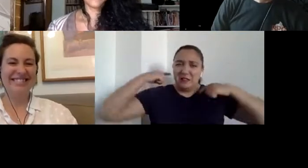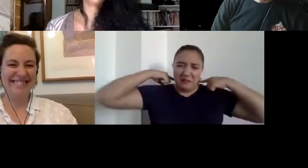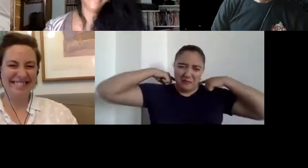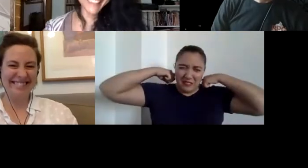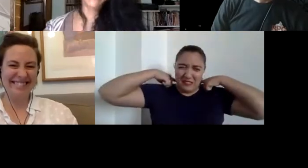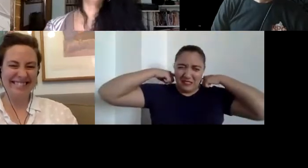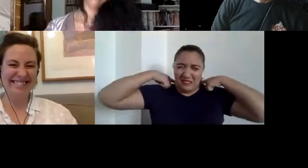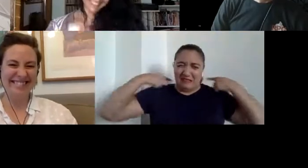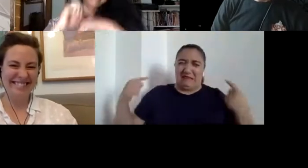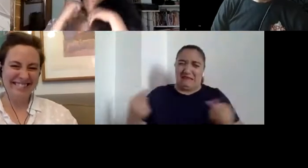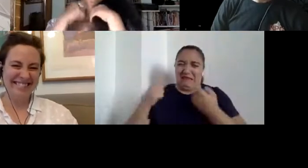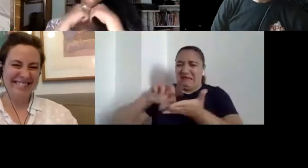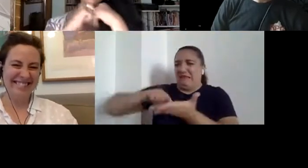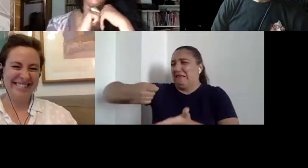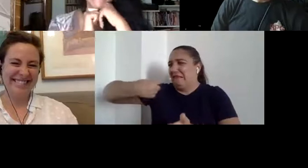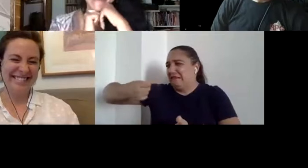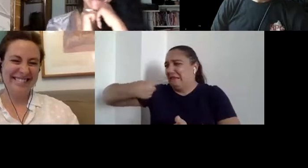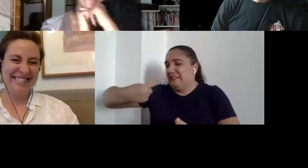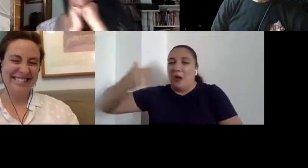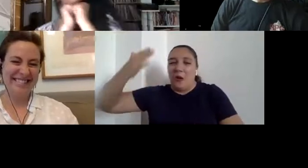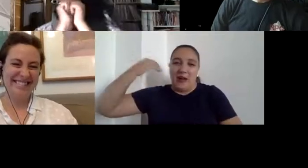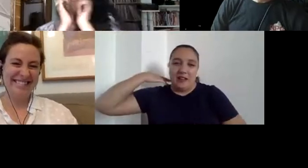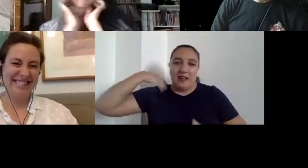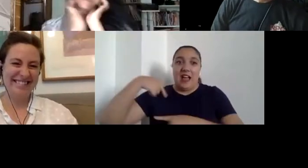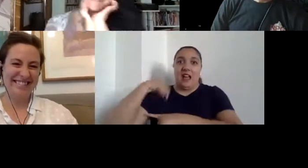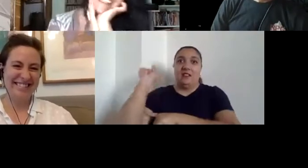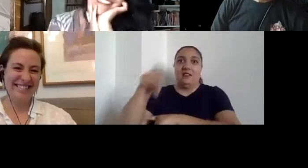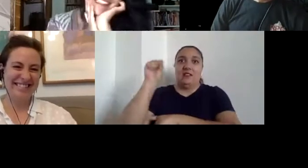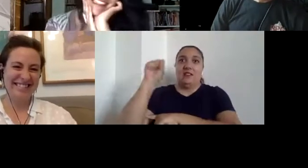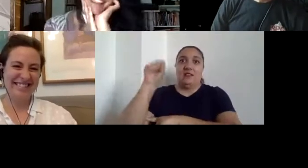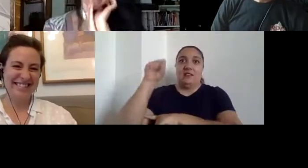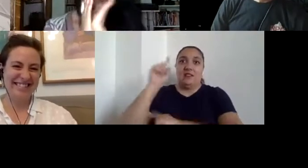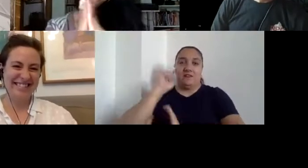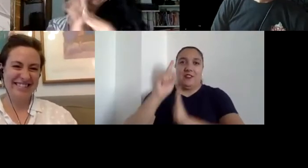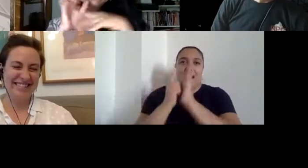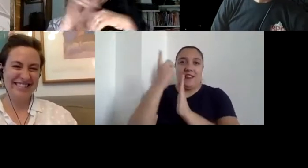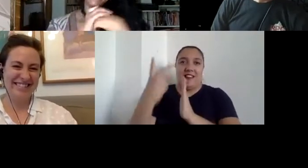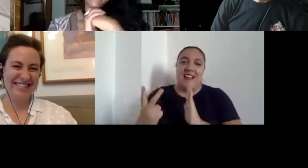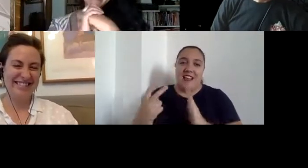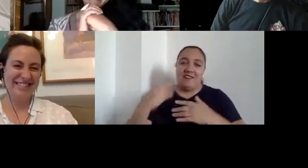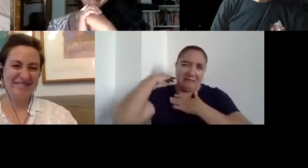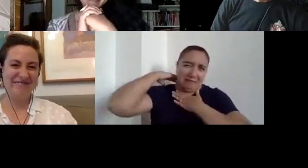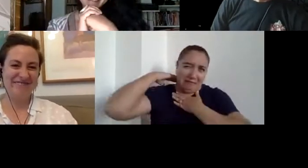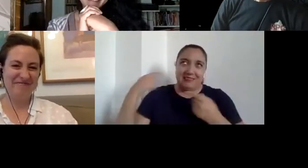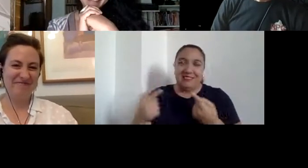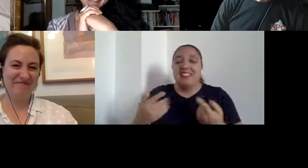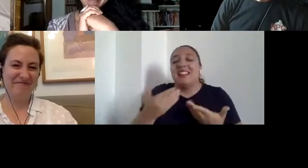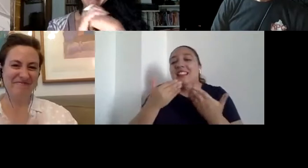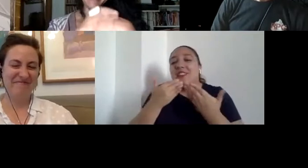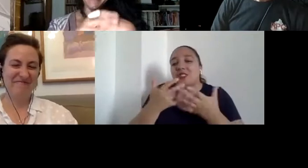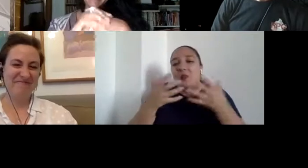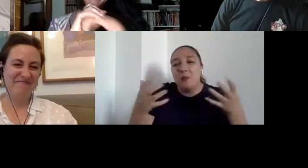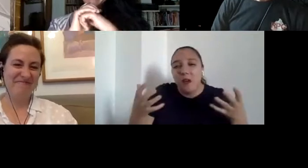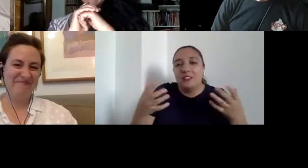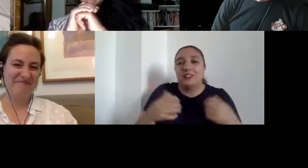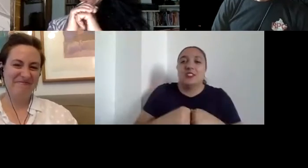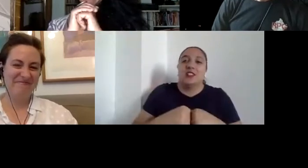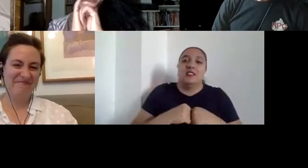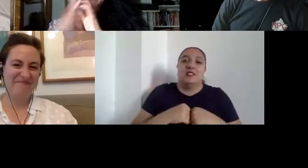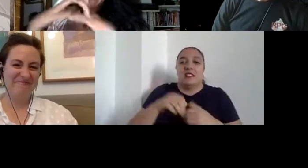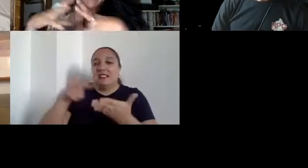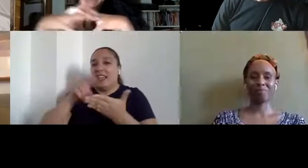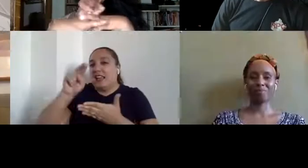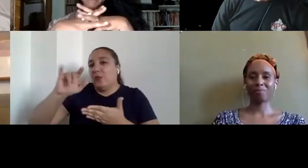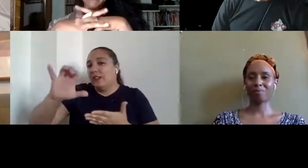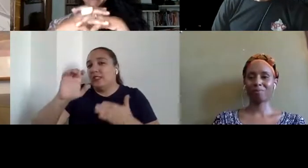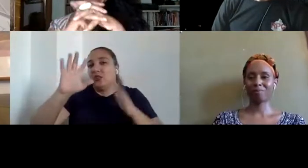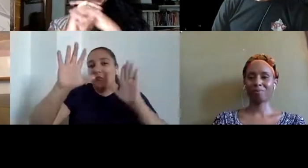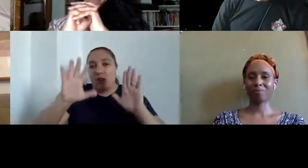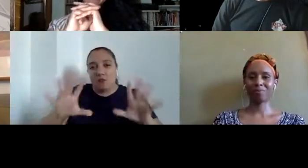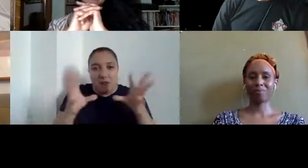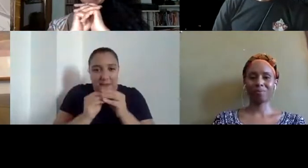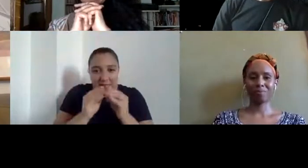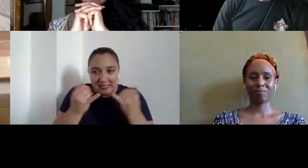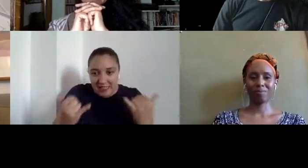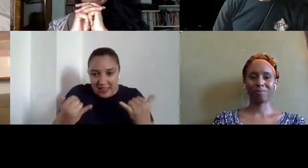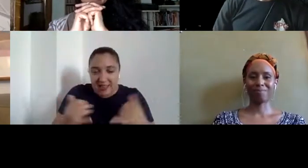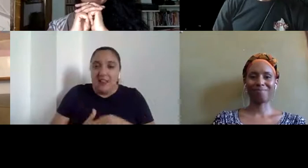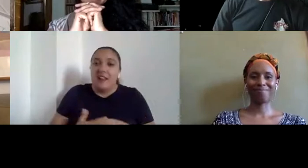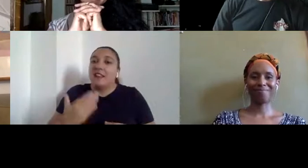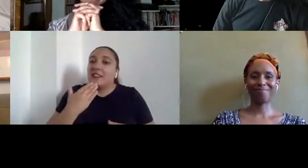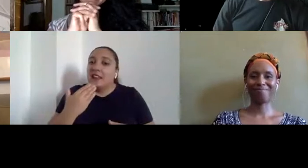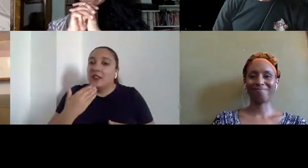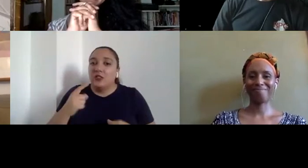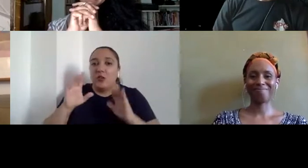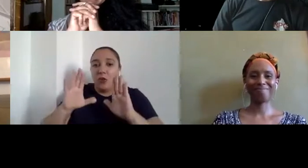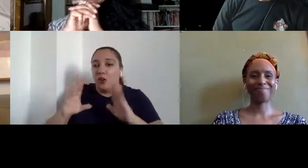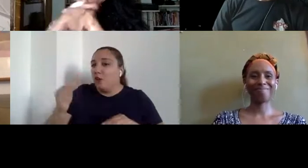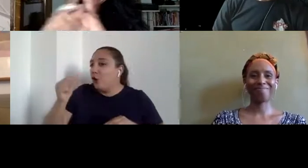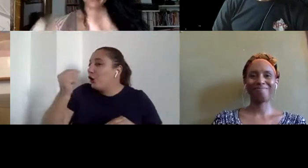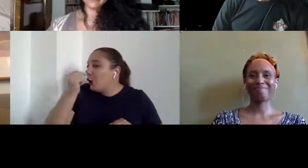I have been doing. Thank you all esteemed discussants, thank you Dance/NYC for your kick assery, thank you to the phenomenal nerds in the Facebook, and on that